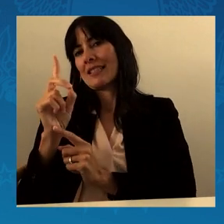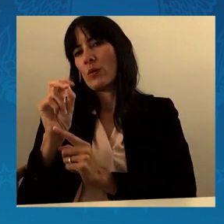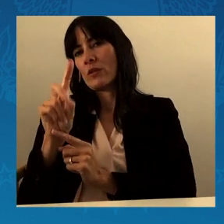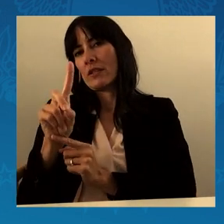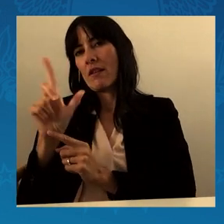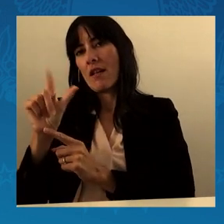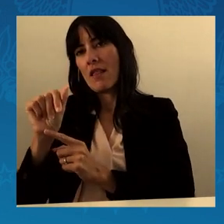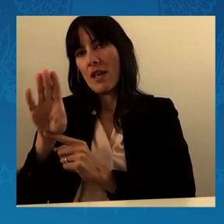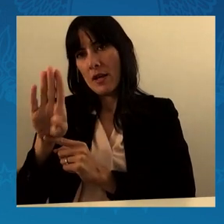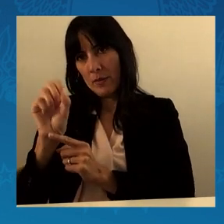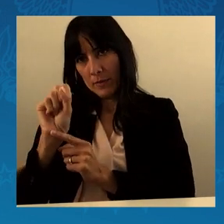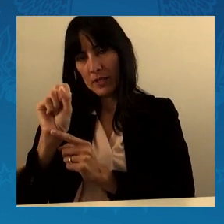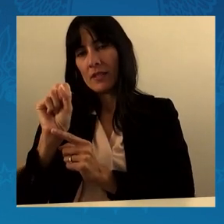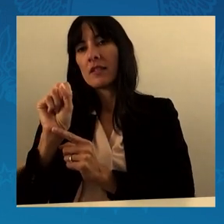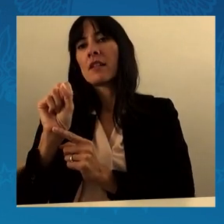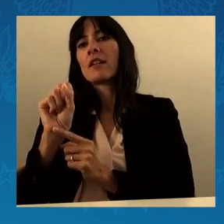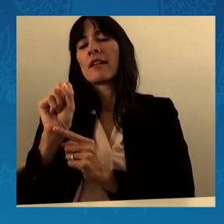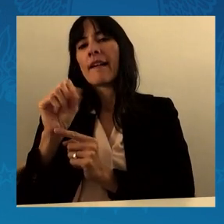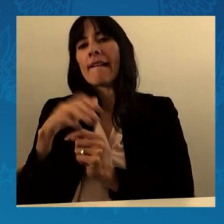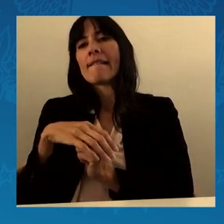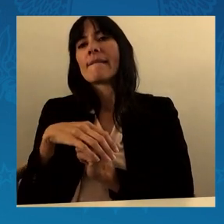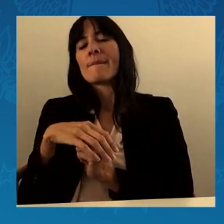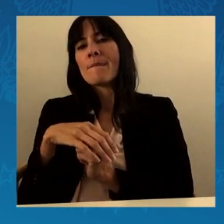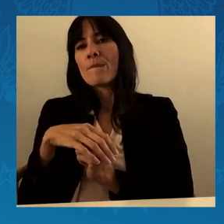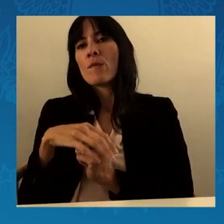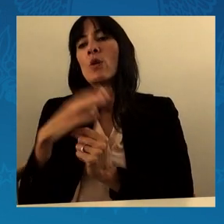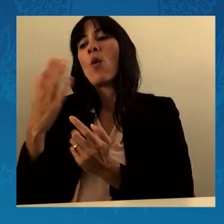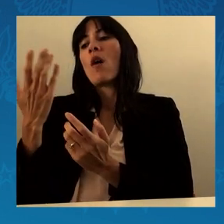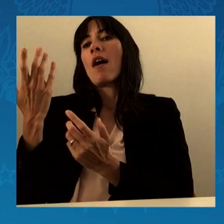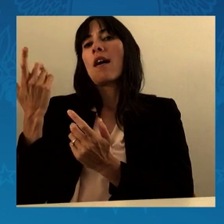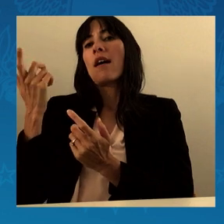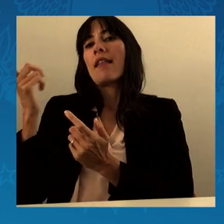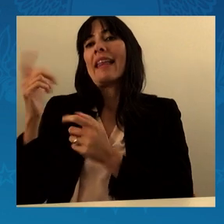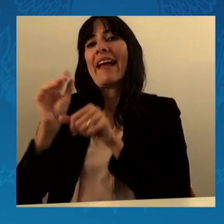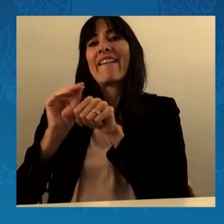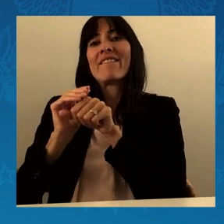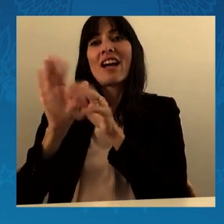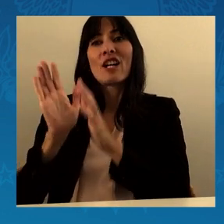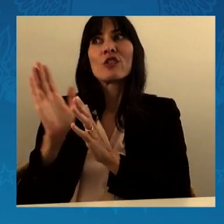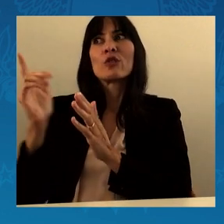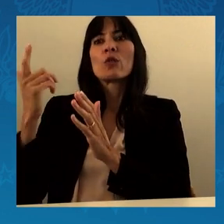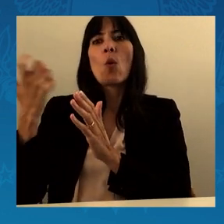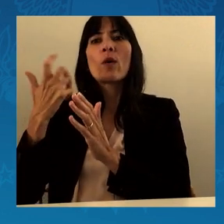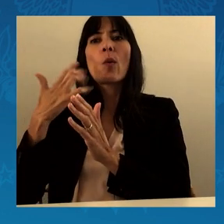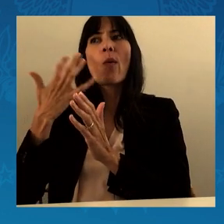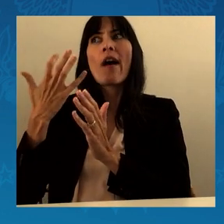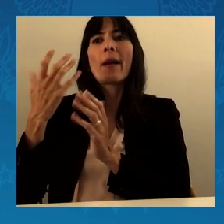I know our advisors like to get us into research. We've had multiple speakers coming to campus,